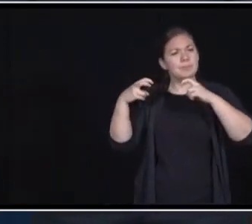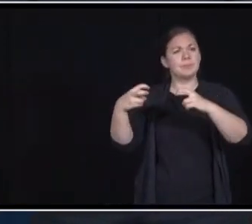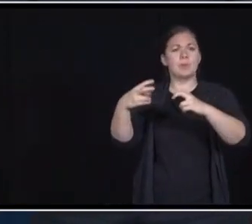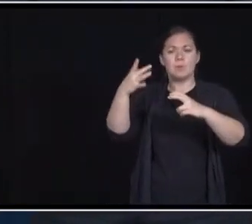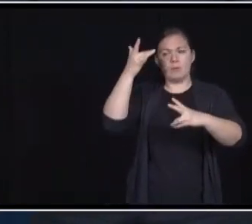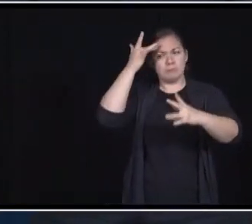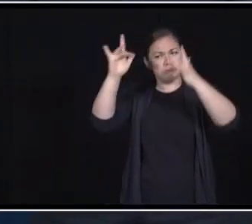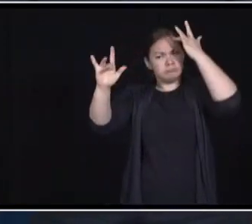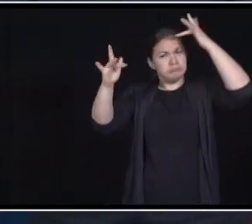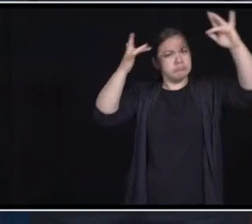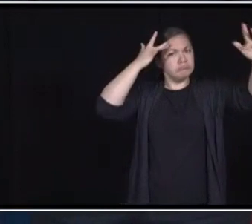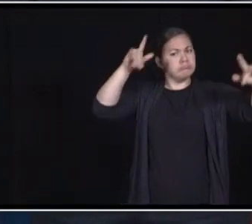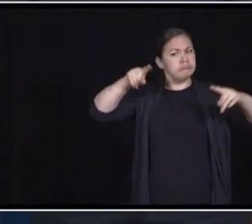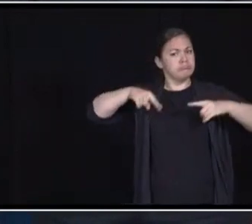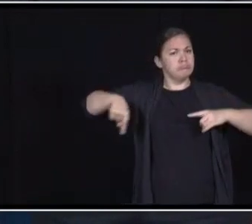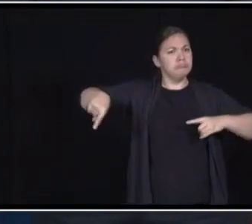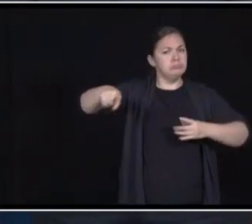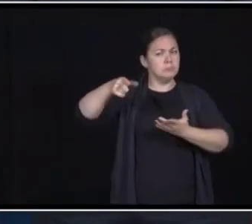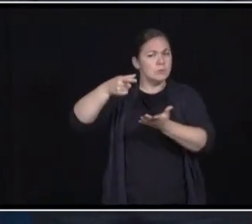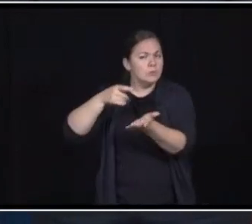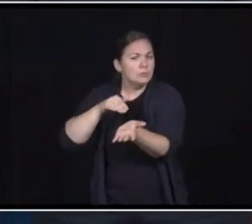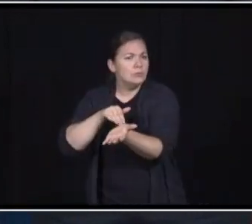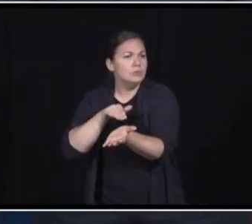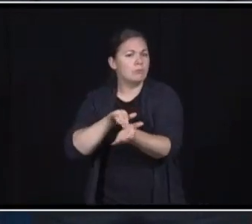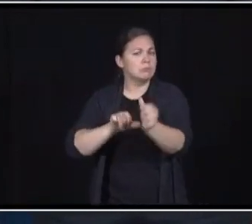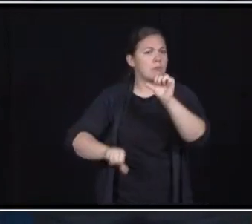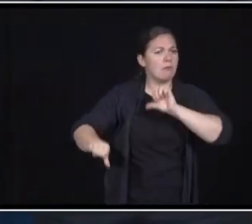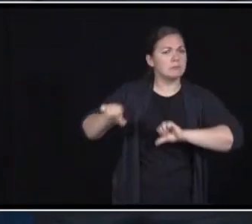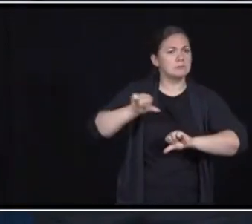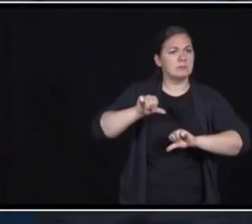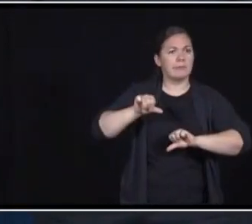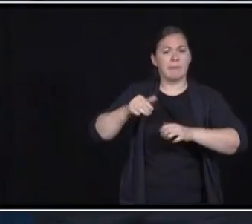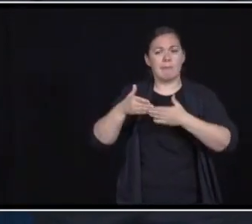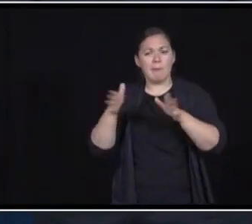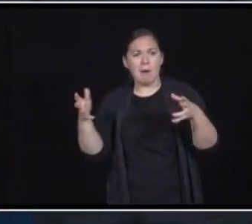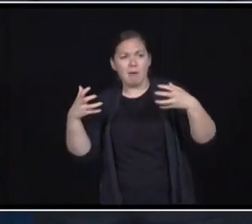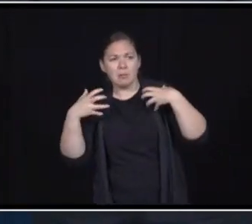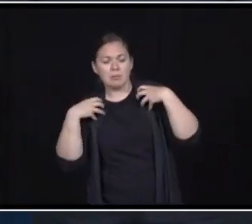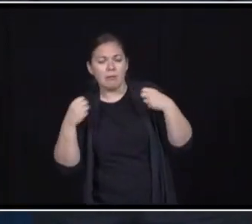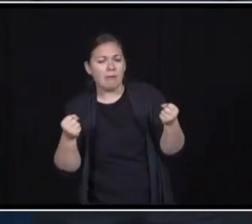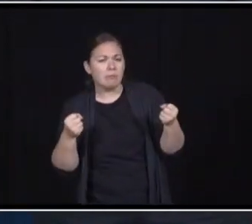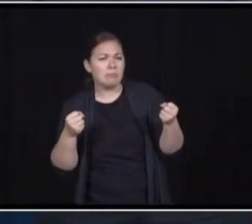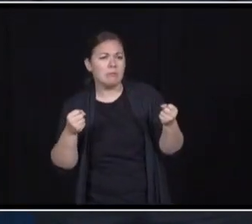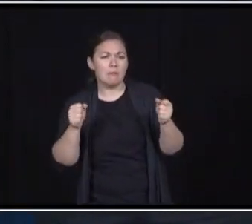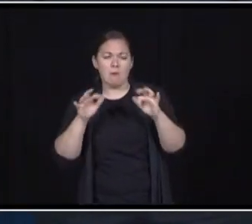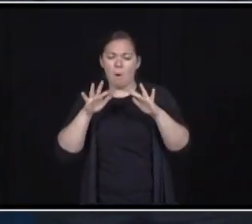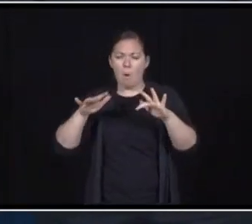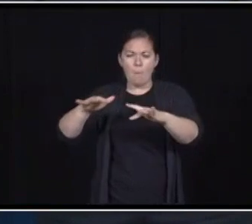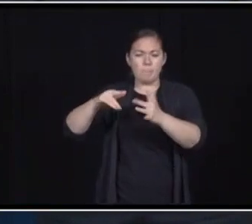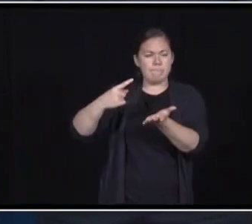And when I rely on the command table, who is made up with a lot of bright, bright doctors